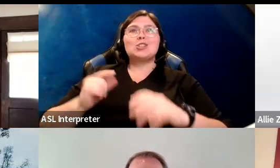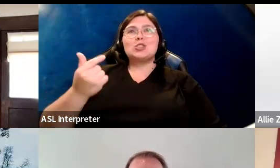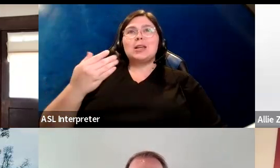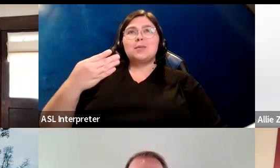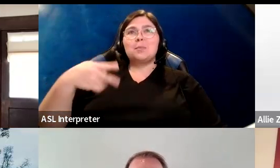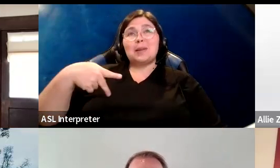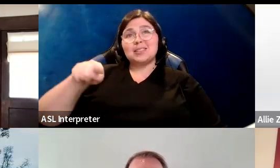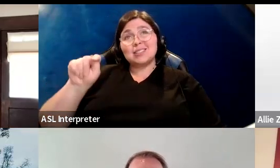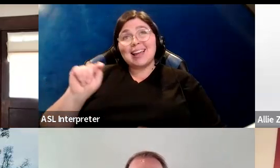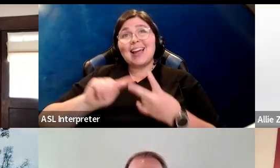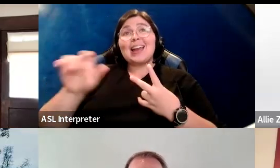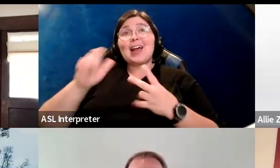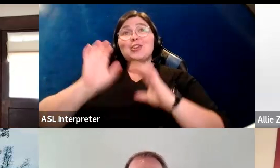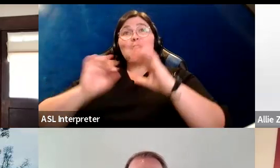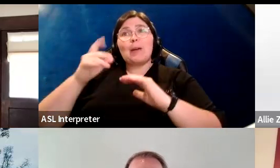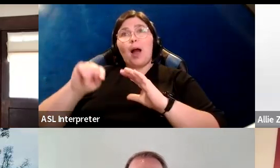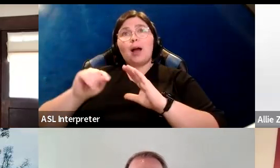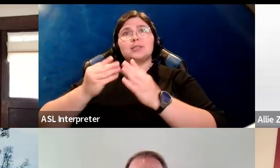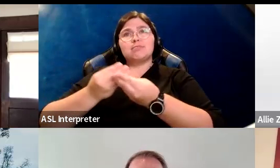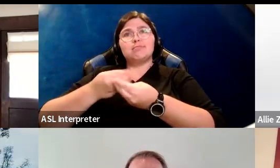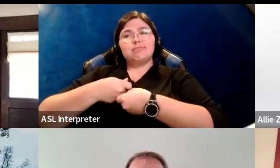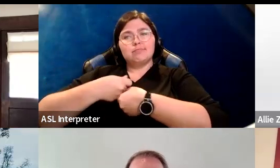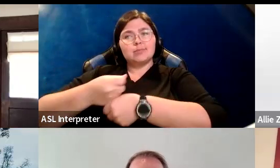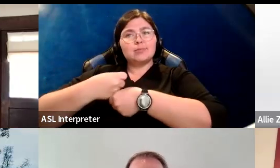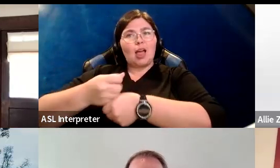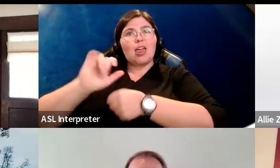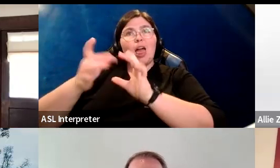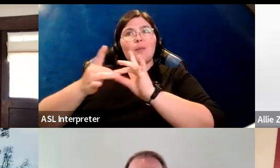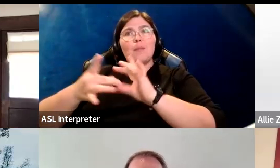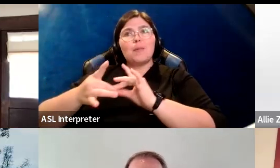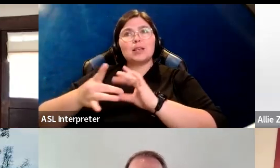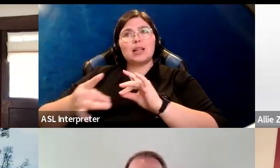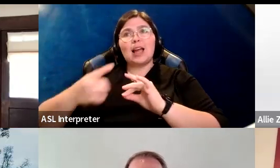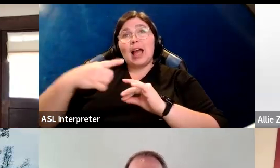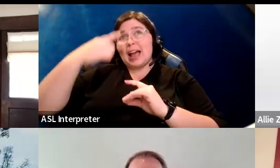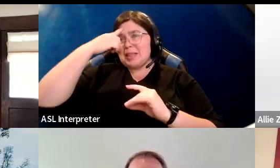produce the message. I think we have a good spot right now,